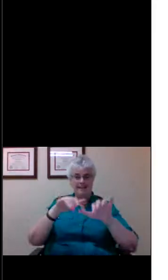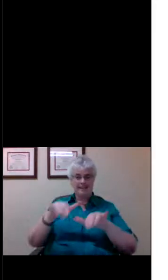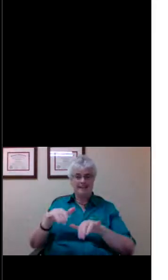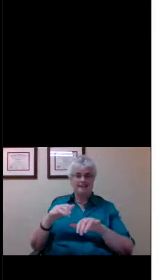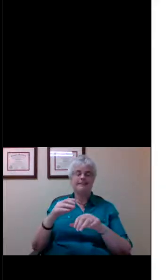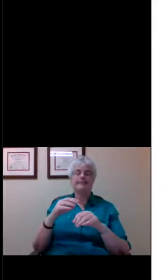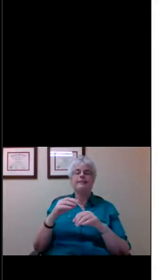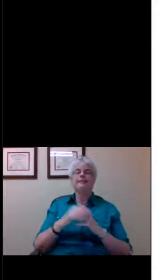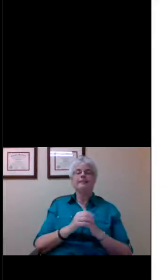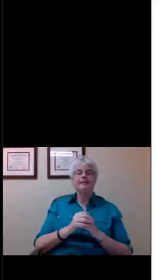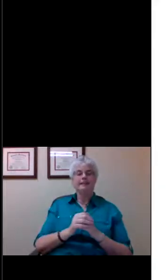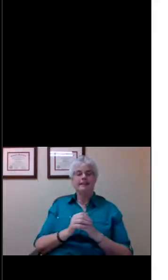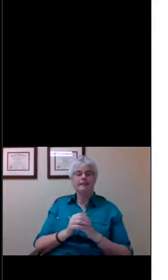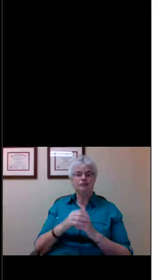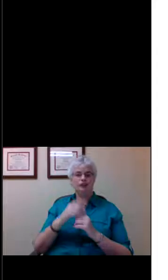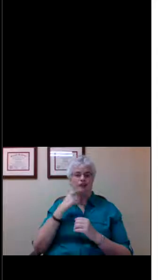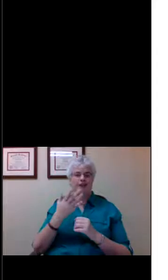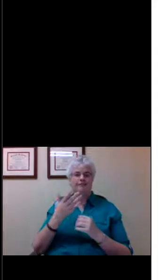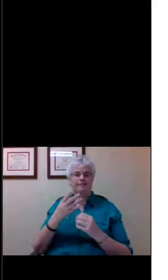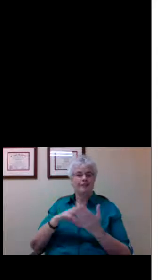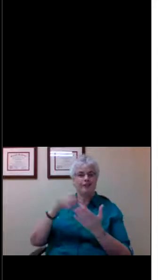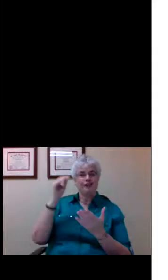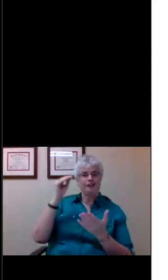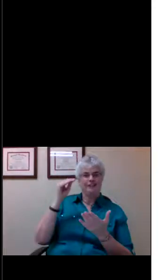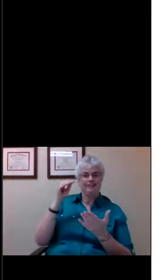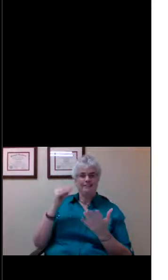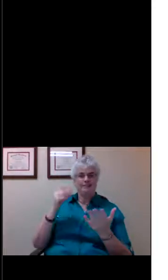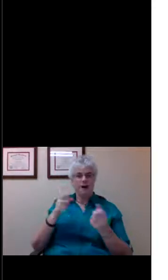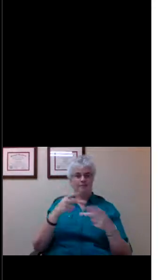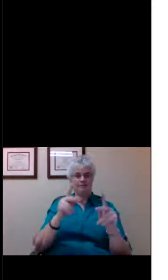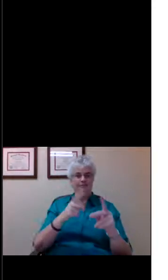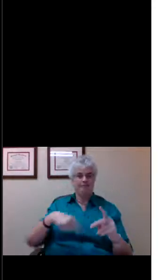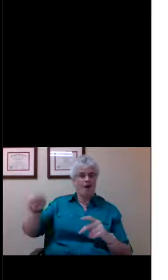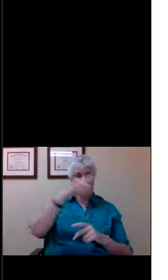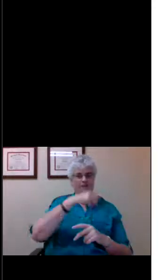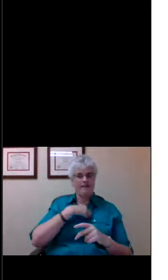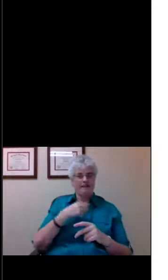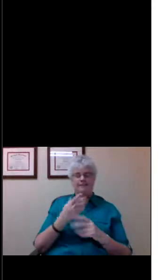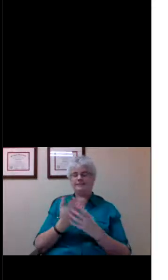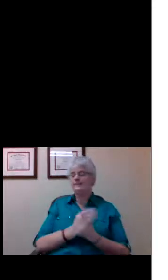me submitted to you guys so you guys can take part, and it's an opportunity for